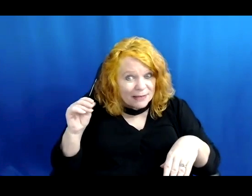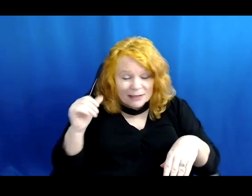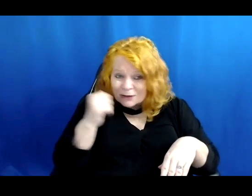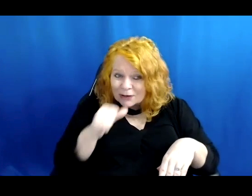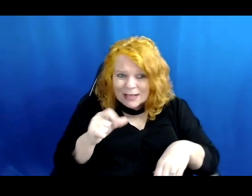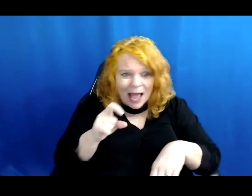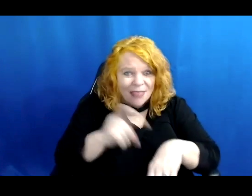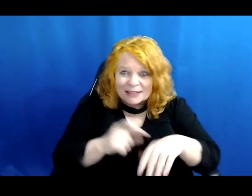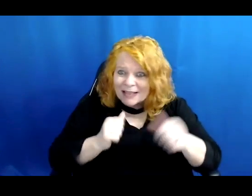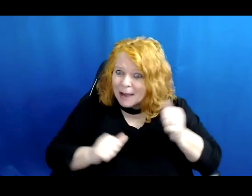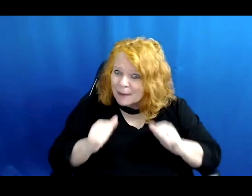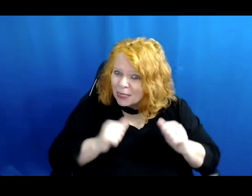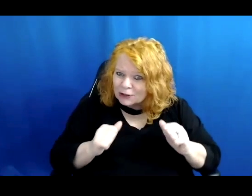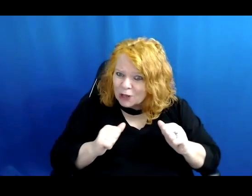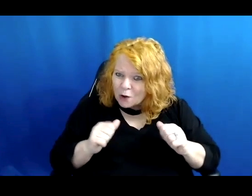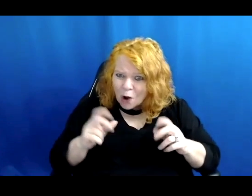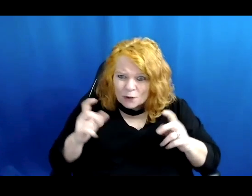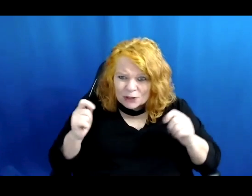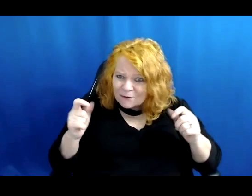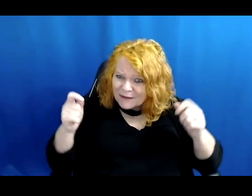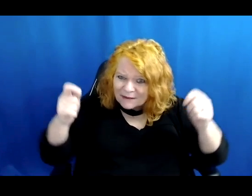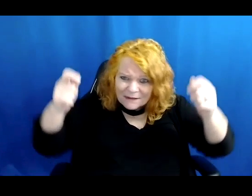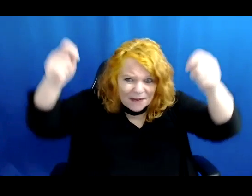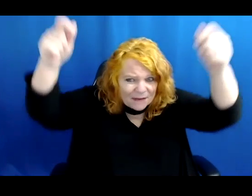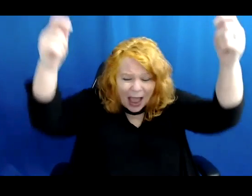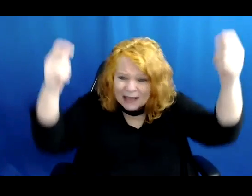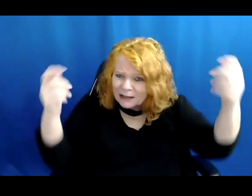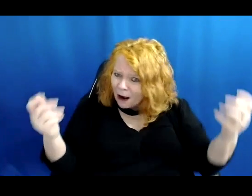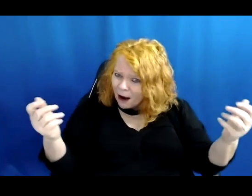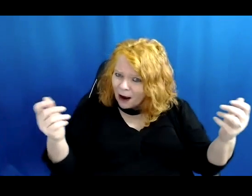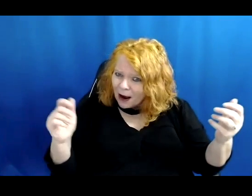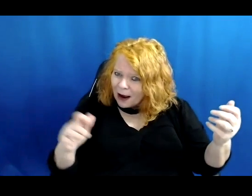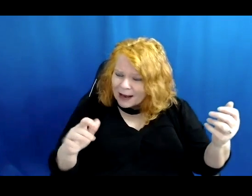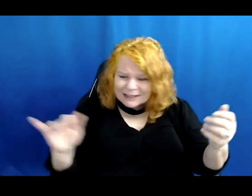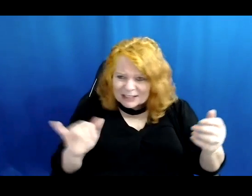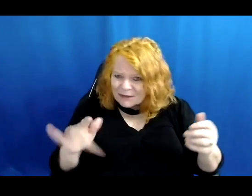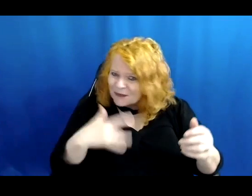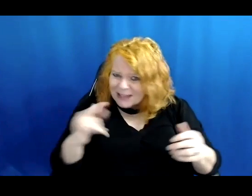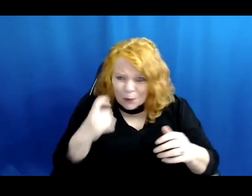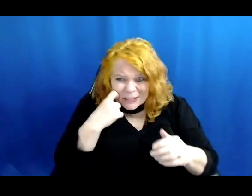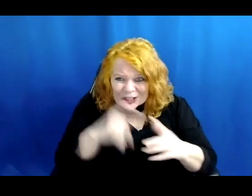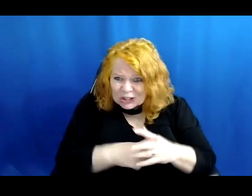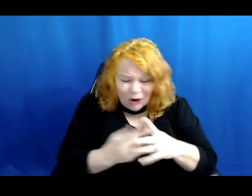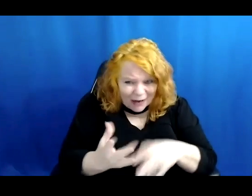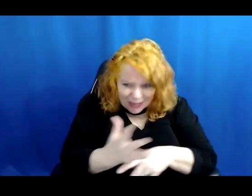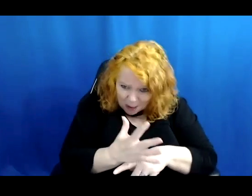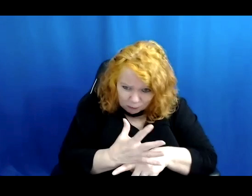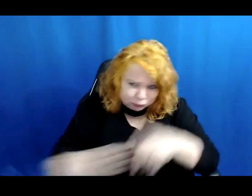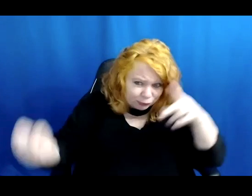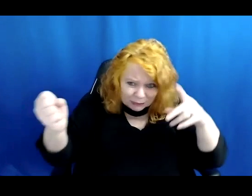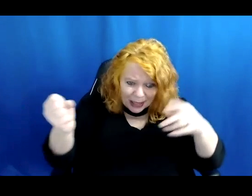just goes nowhere! It flies past at a rapid rate every single week.